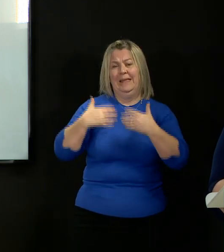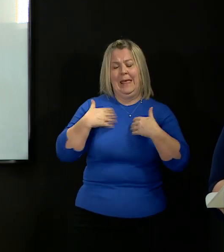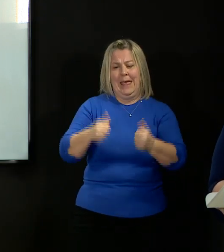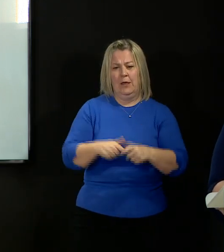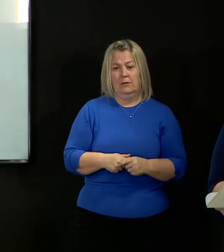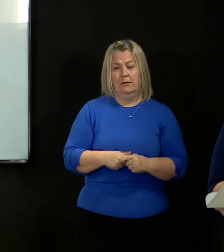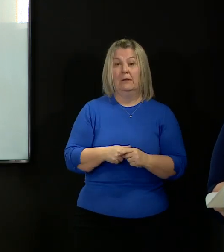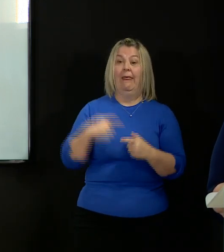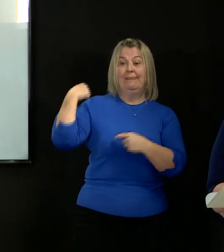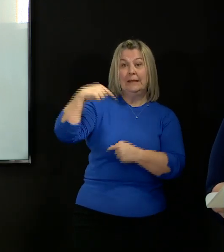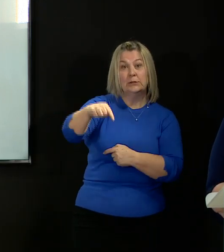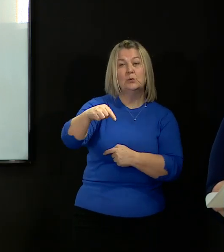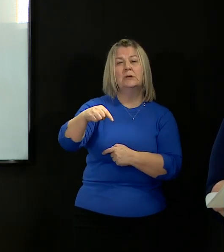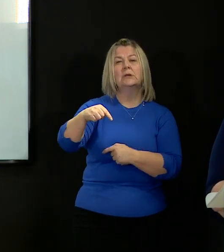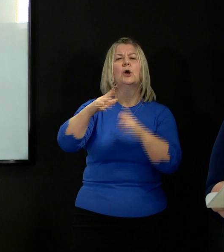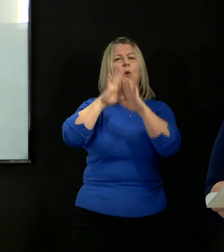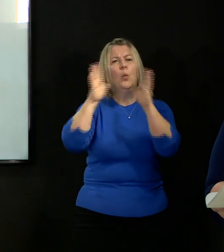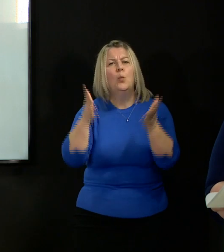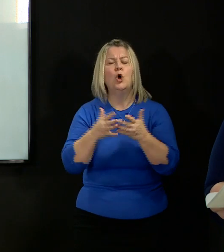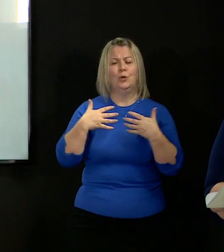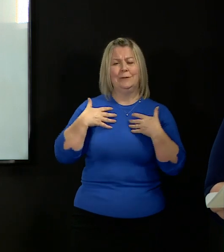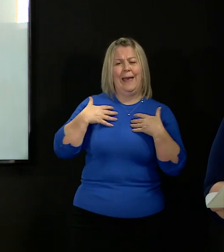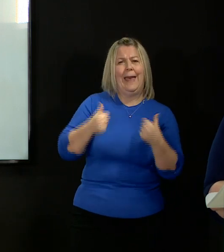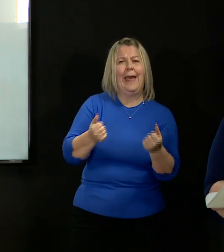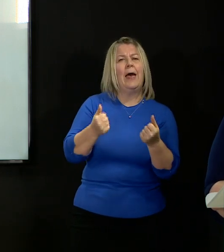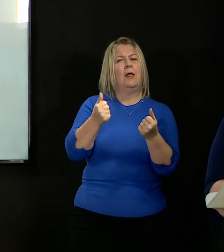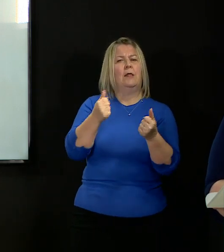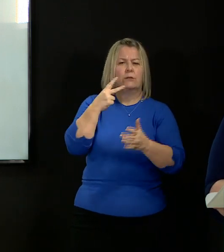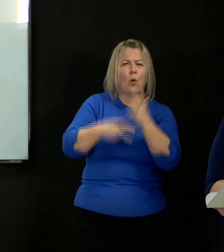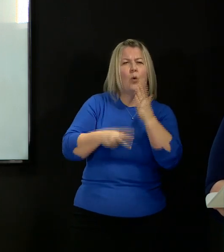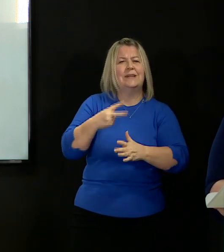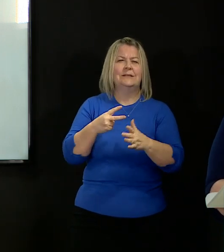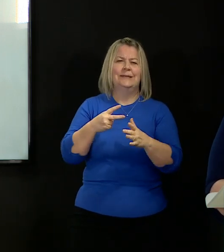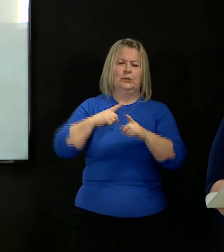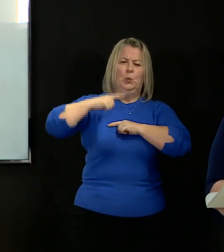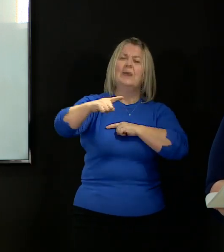Organization a week for immunisation and it's drawing attention to the fact that